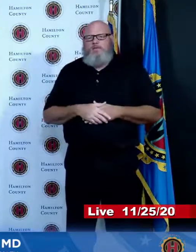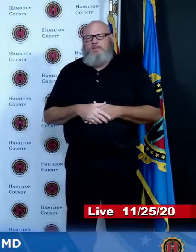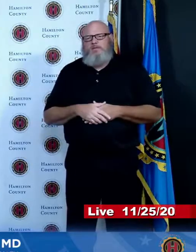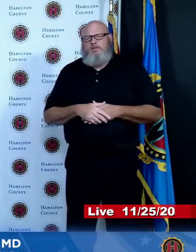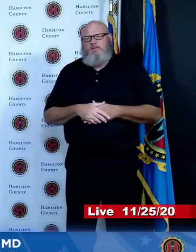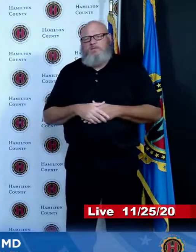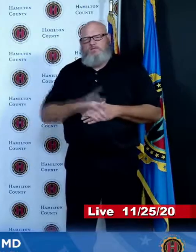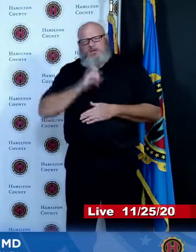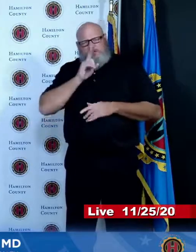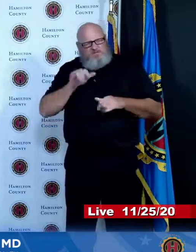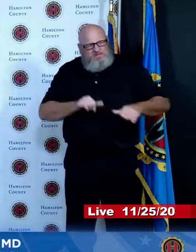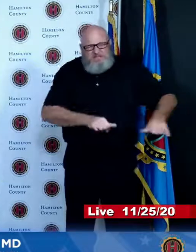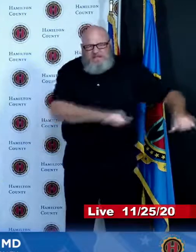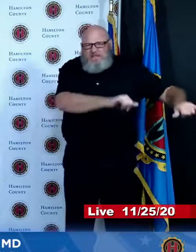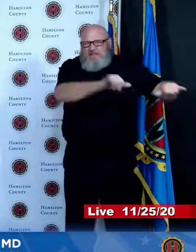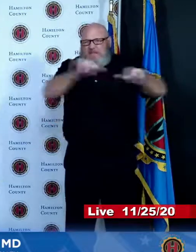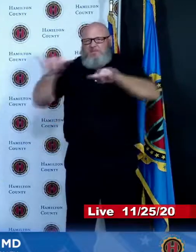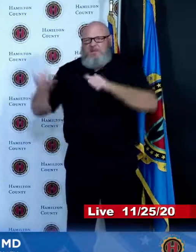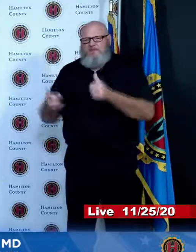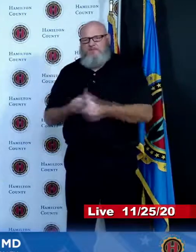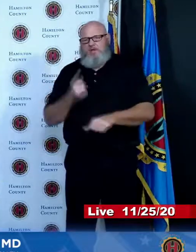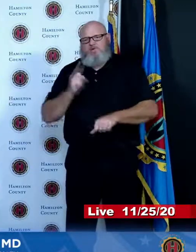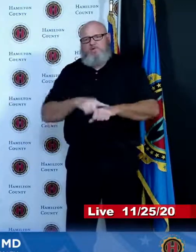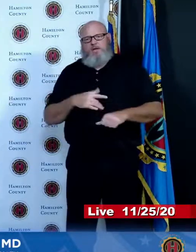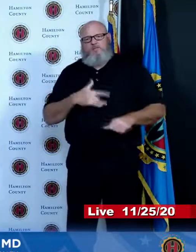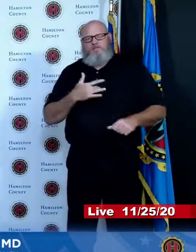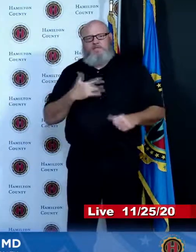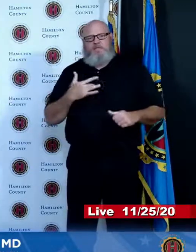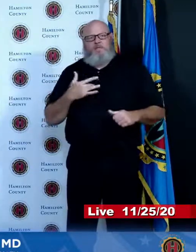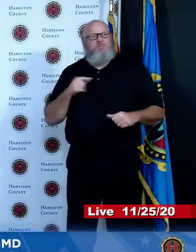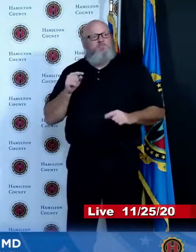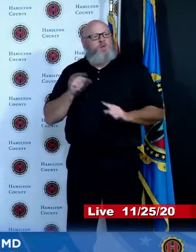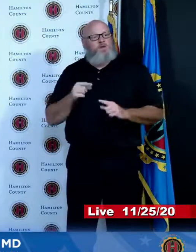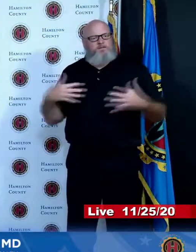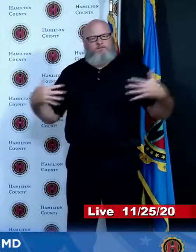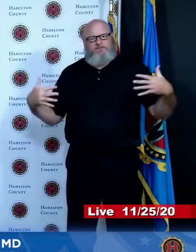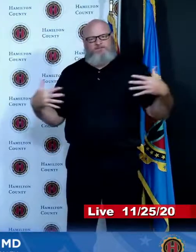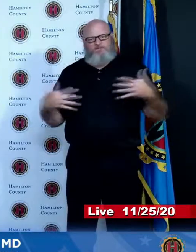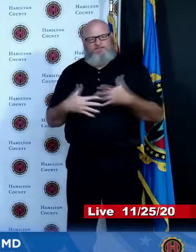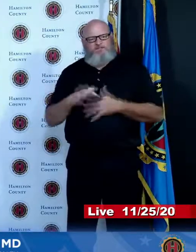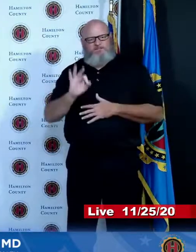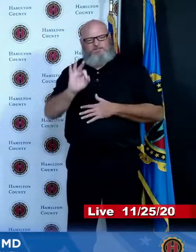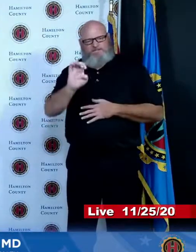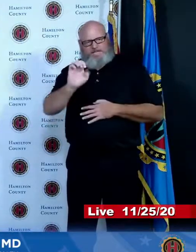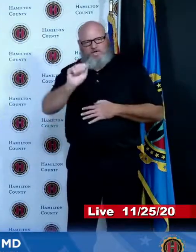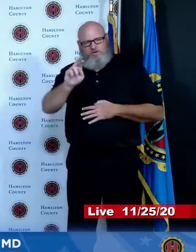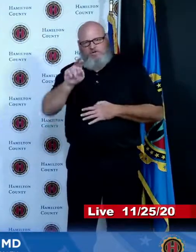I've been afraid this is the first time that I've really felt fear as a part of my job and it you